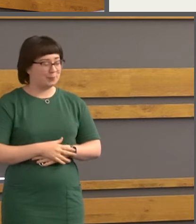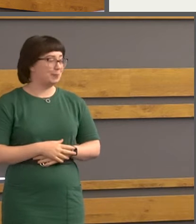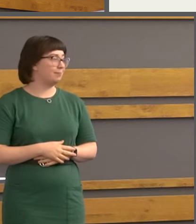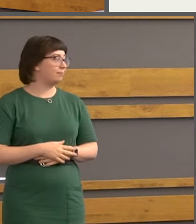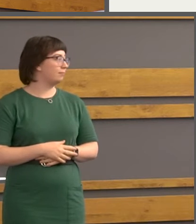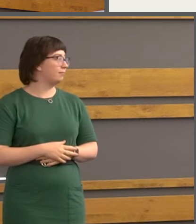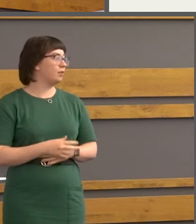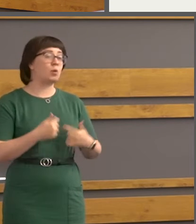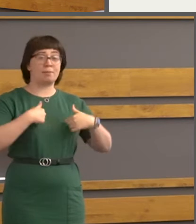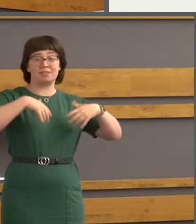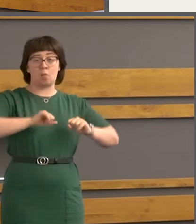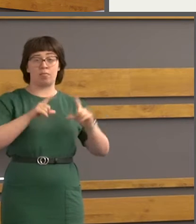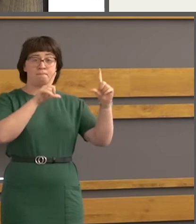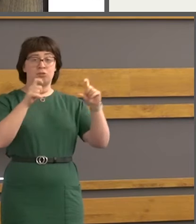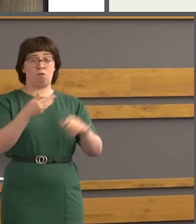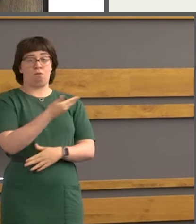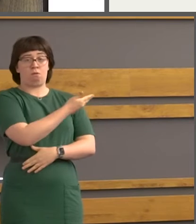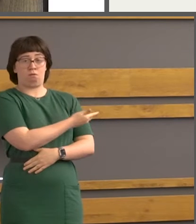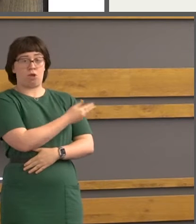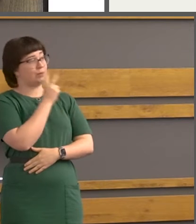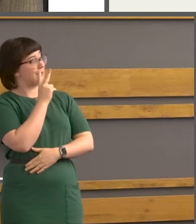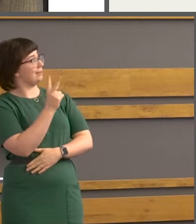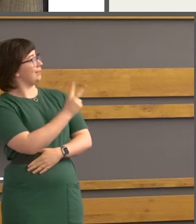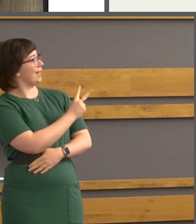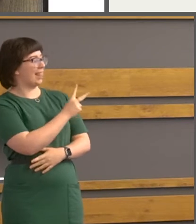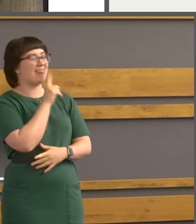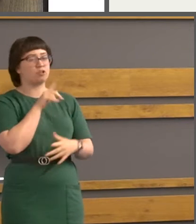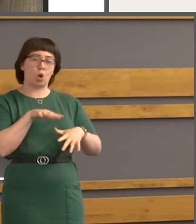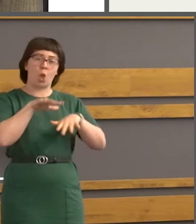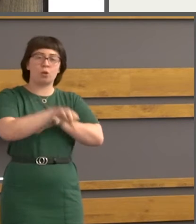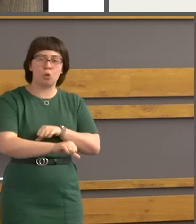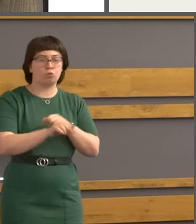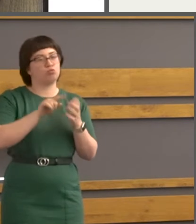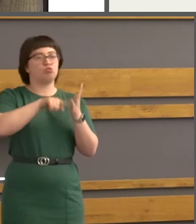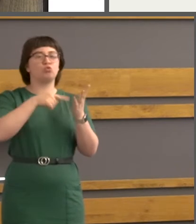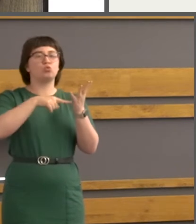I am starting with this image here, which you can read says Colonial Jute Products on the door.